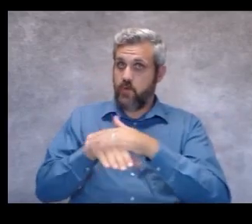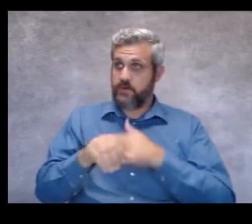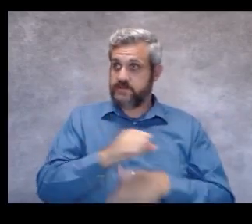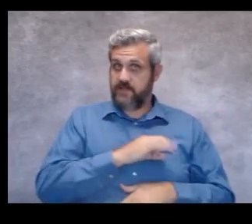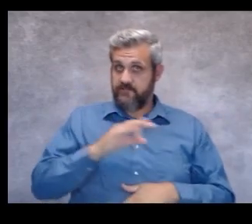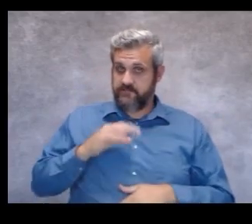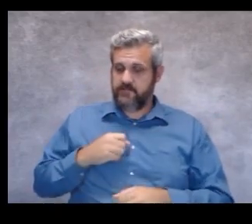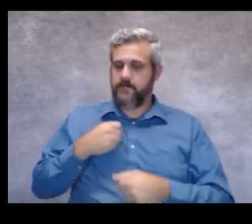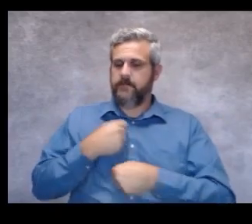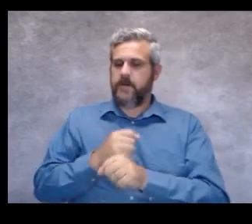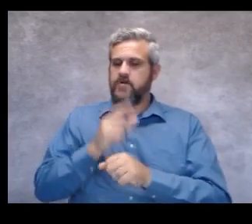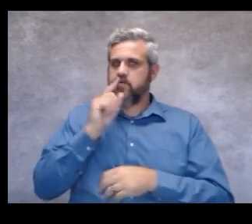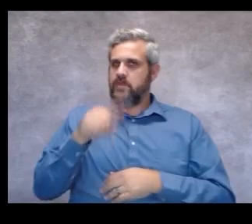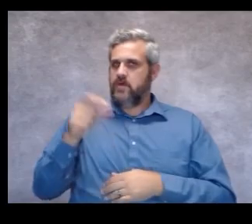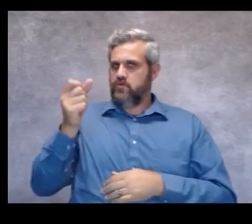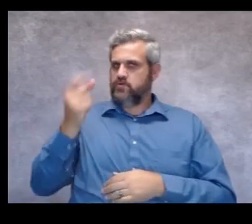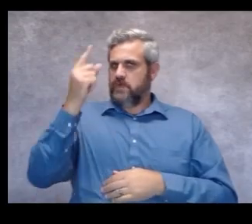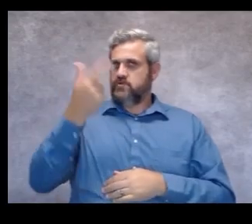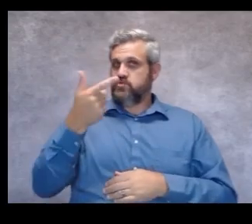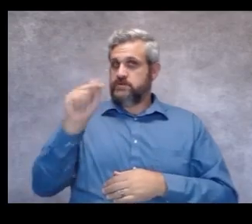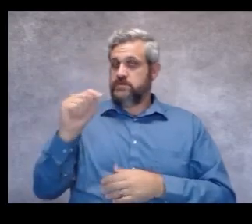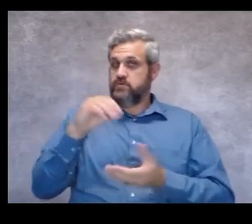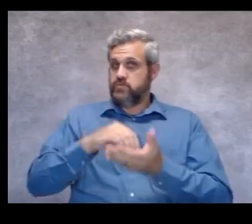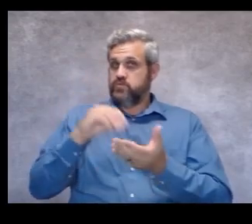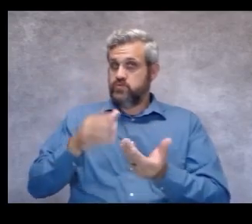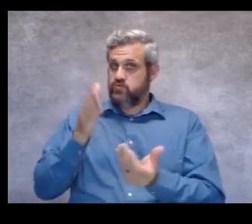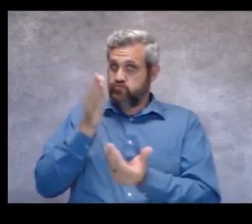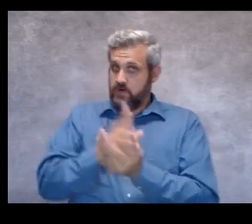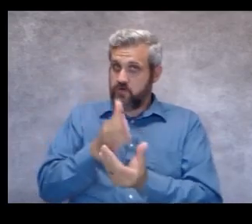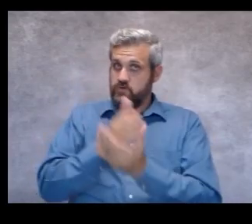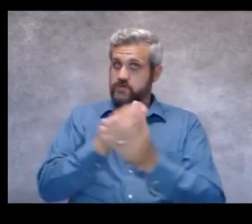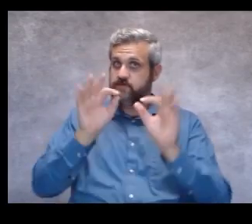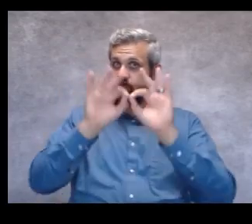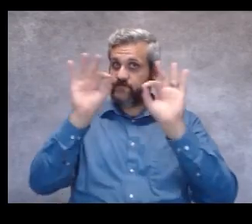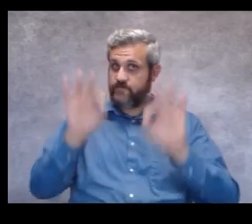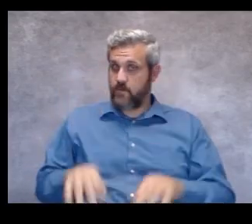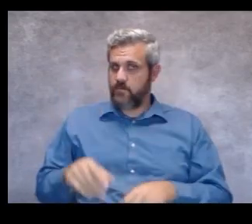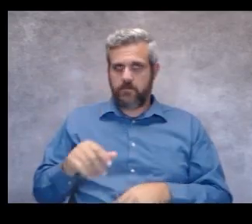please ensure they understand that GT student records and forms do not